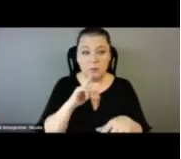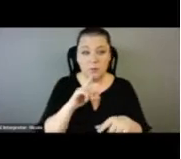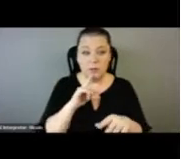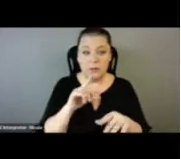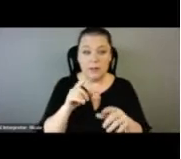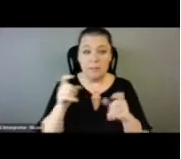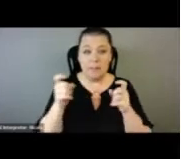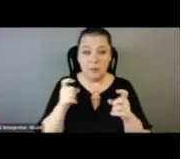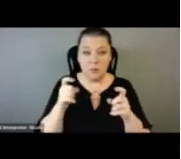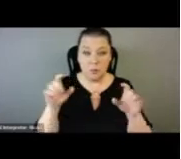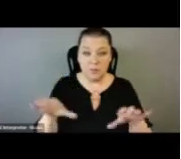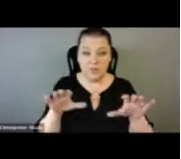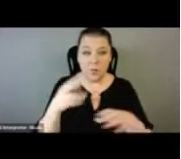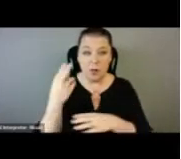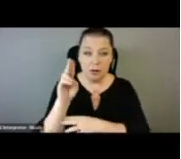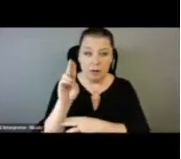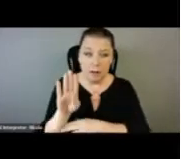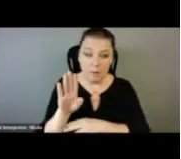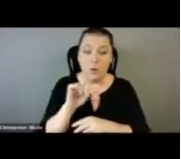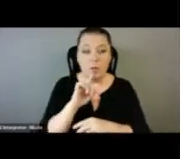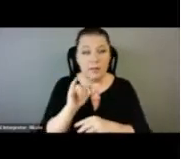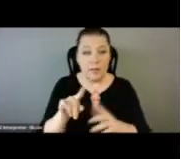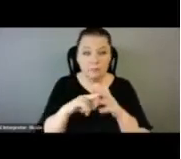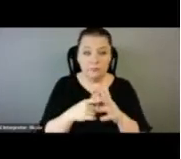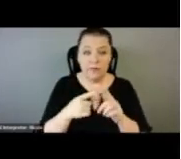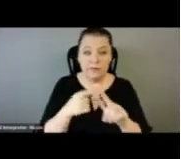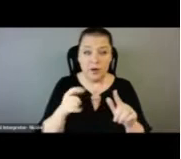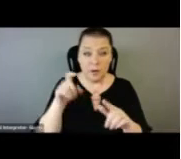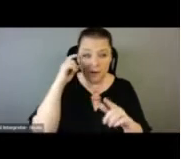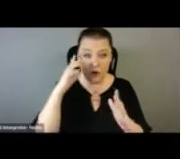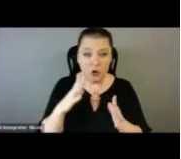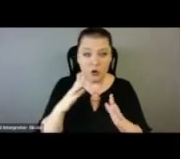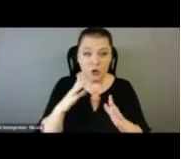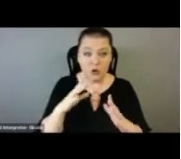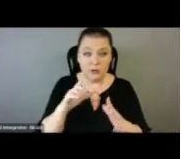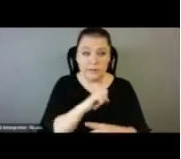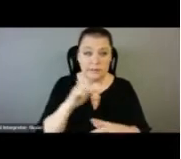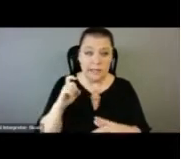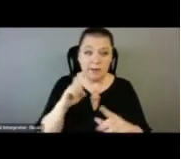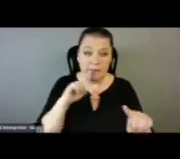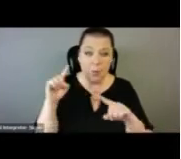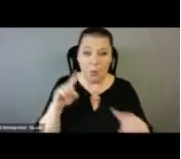which is, which was actually born out of a Governor's Executive Order that created a